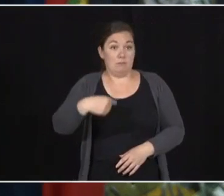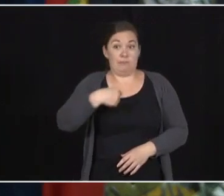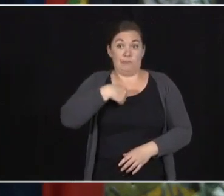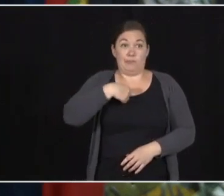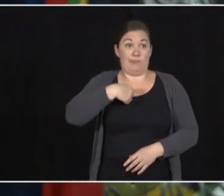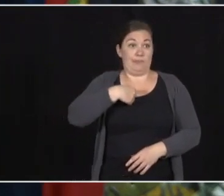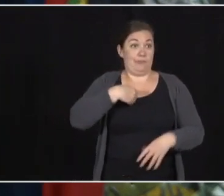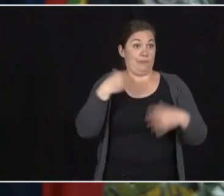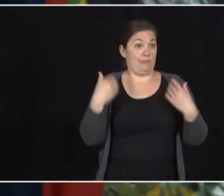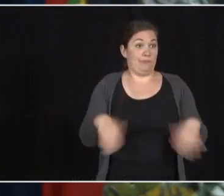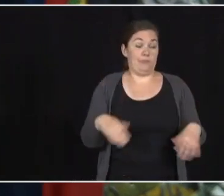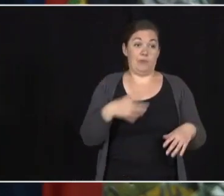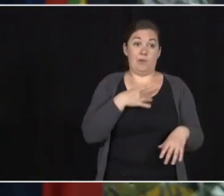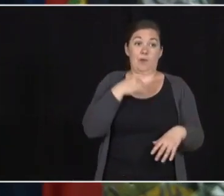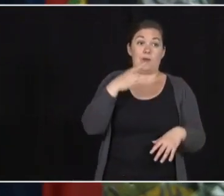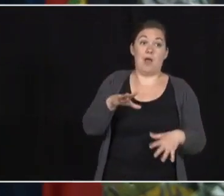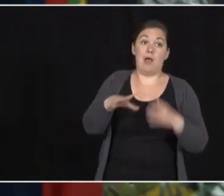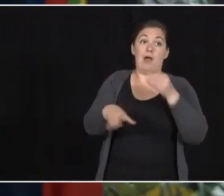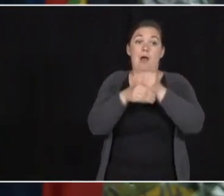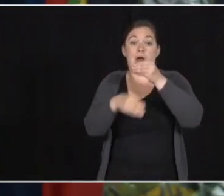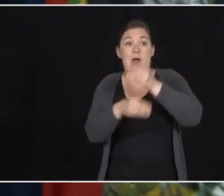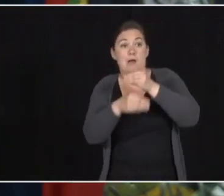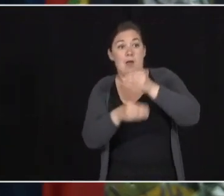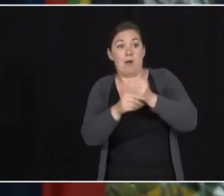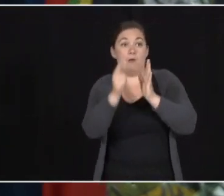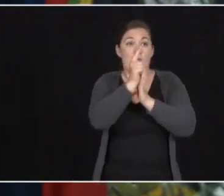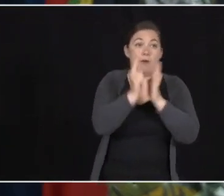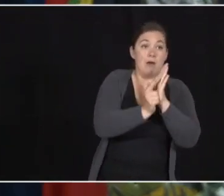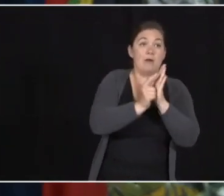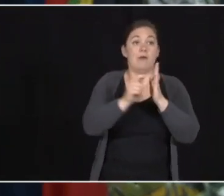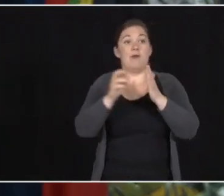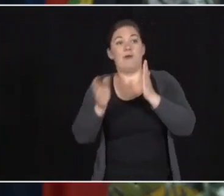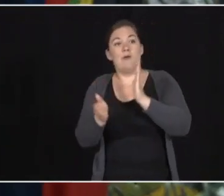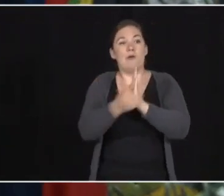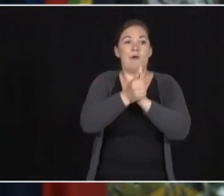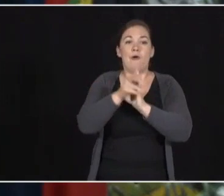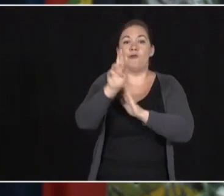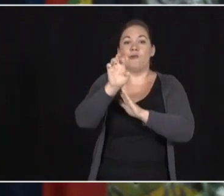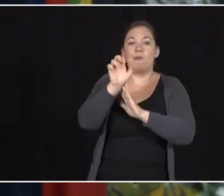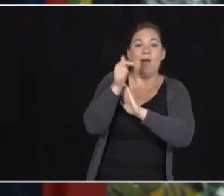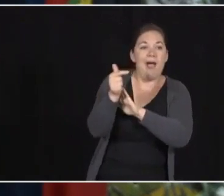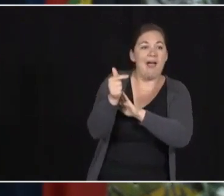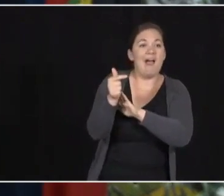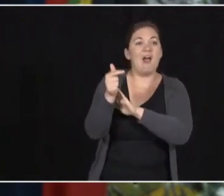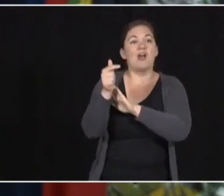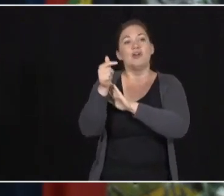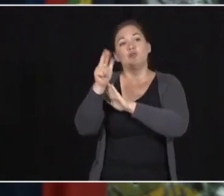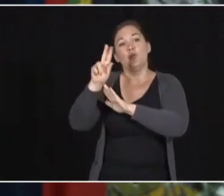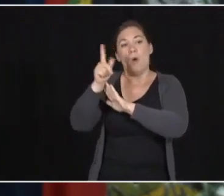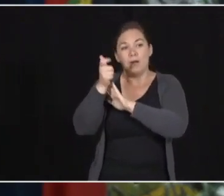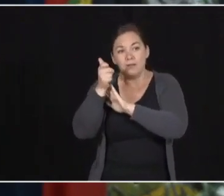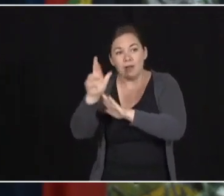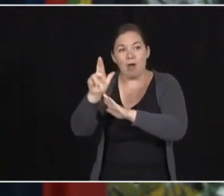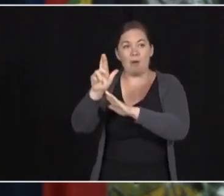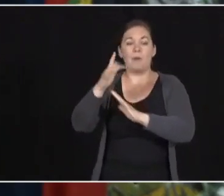I've always been about cutting red tape and regulations. But when it comes to long-term care, we have to have more regulations. We have to make sure they have the PPE.